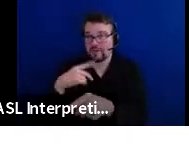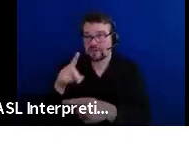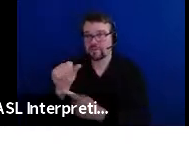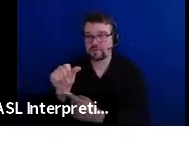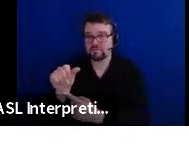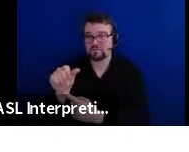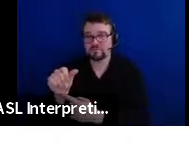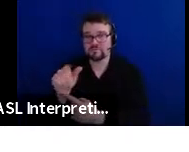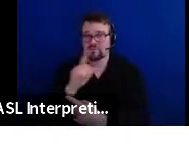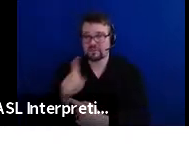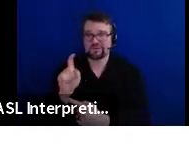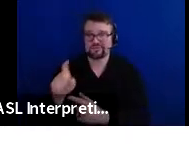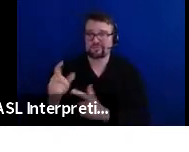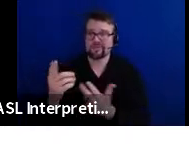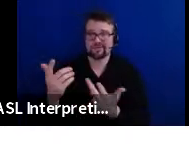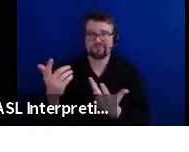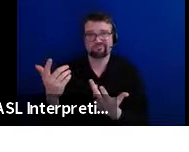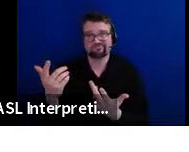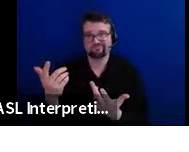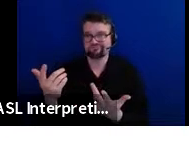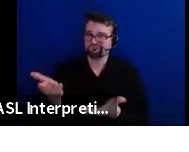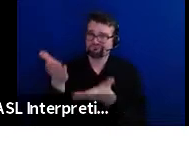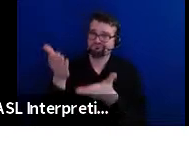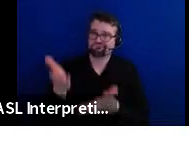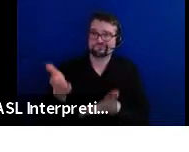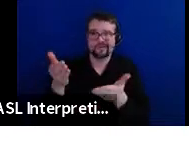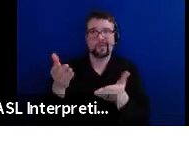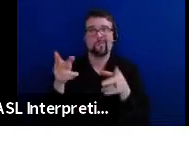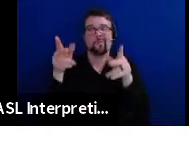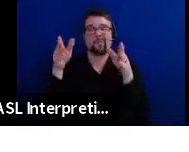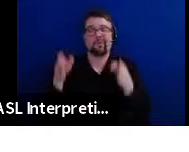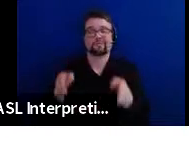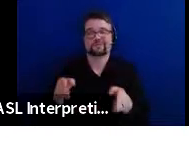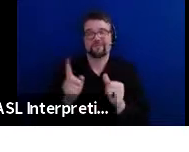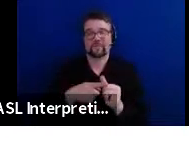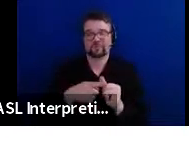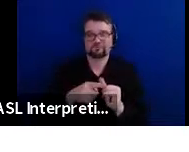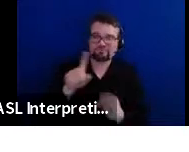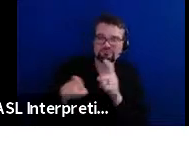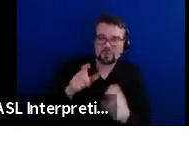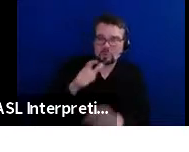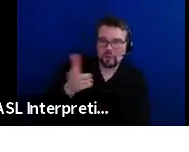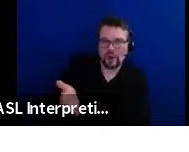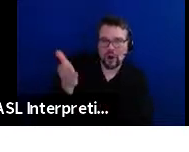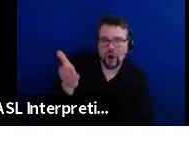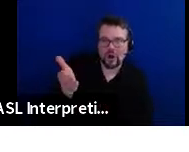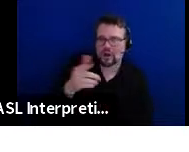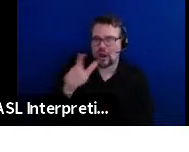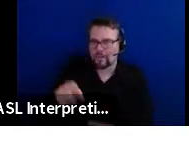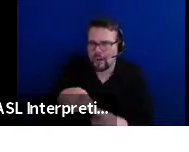THEM LIKE THEY ARE PEOPLE FIRST. ASK THEM QUESTIONS ABOUT WHO THEY ARE, NOT ABOUT THEIR DISABILITY.